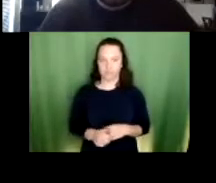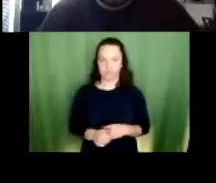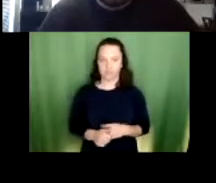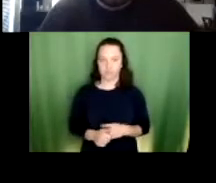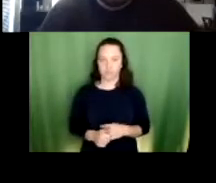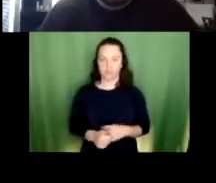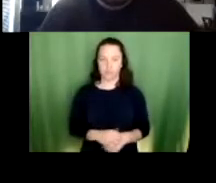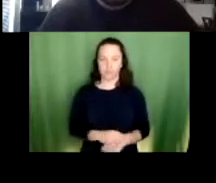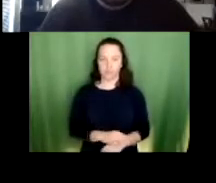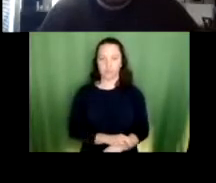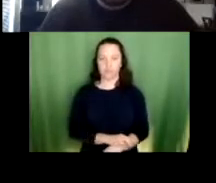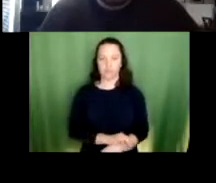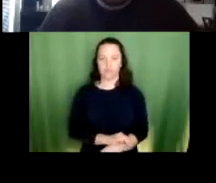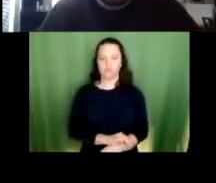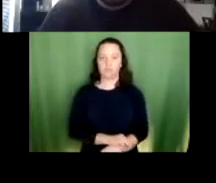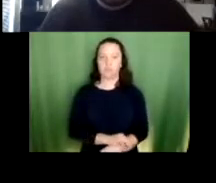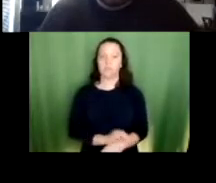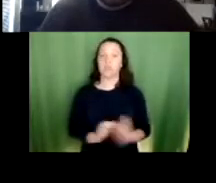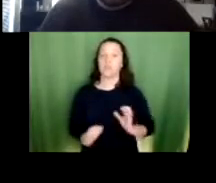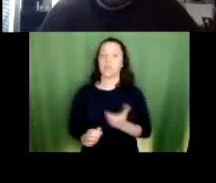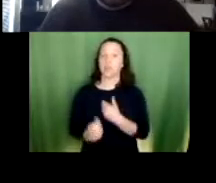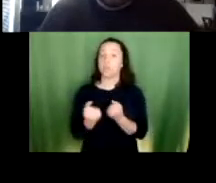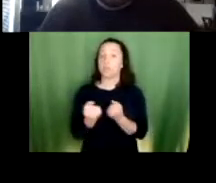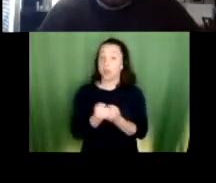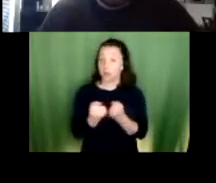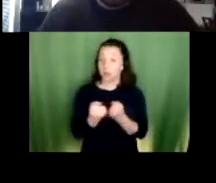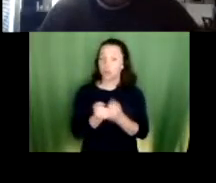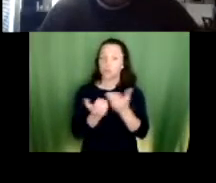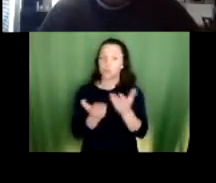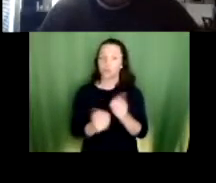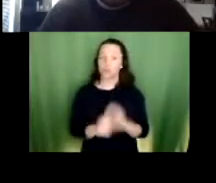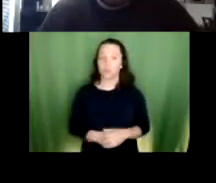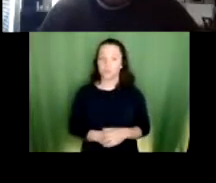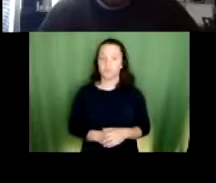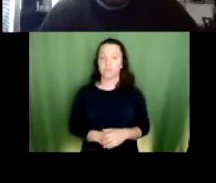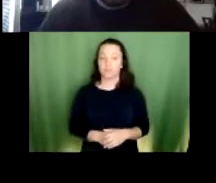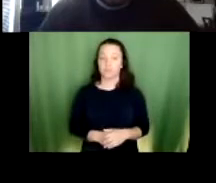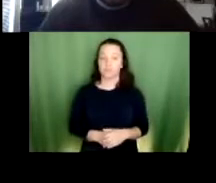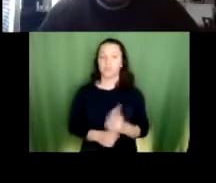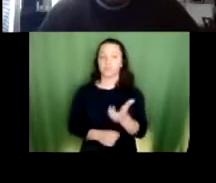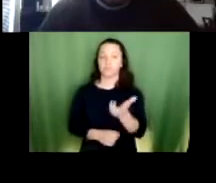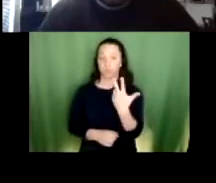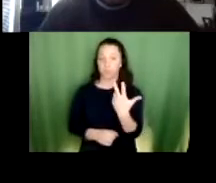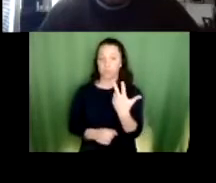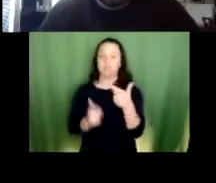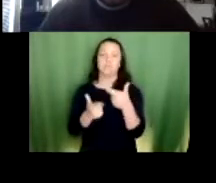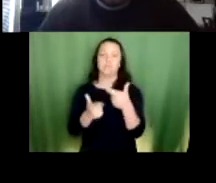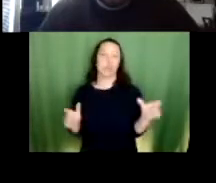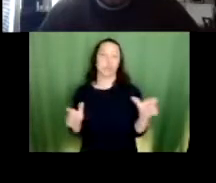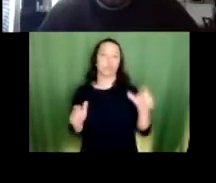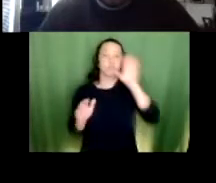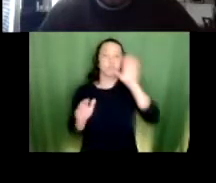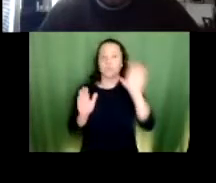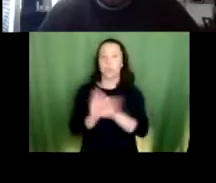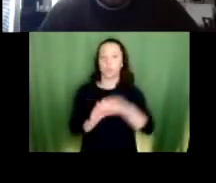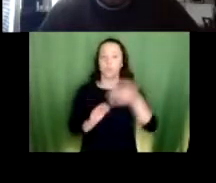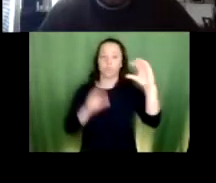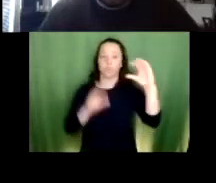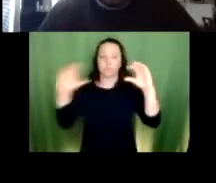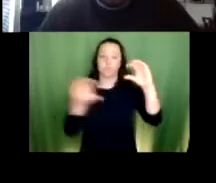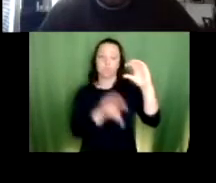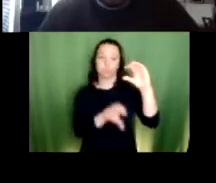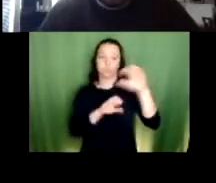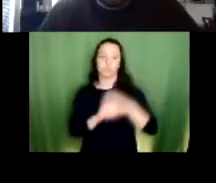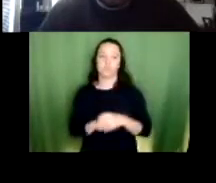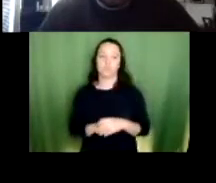I'd like to thank our sponsors. Three large logos on this slide. One is the Northwest ADA